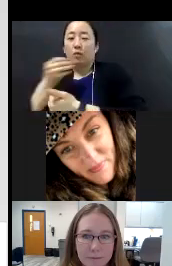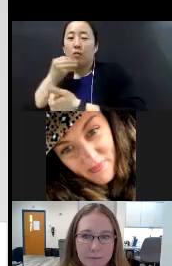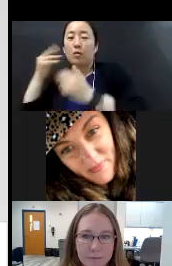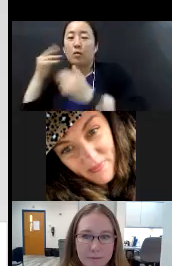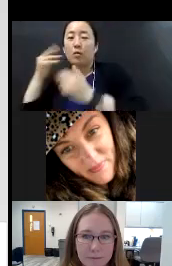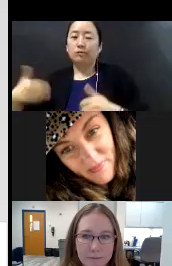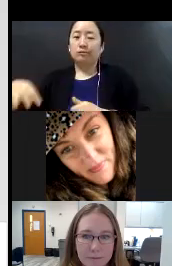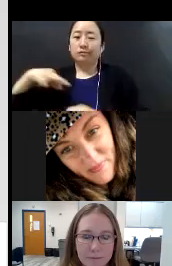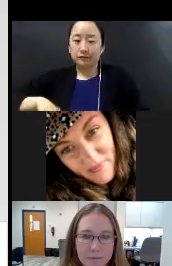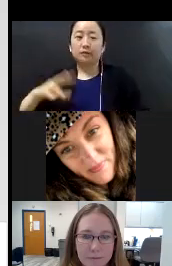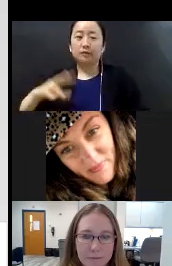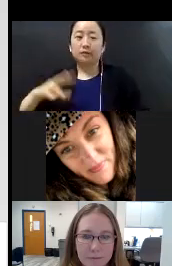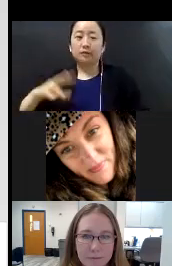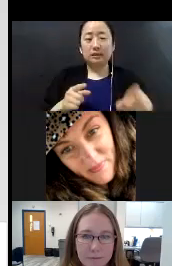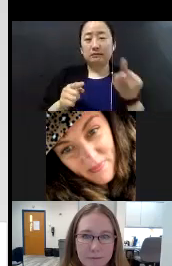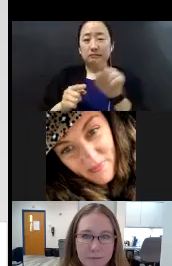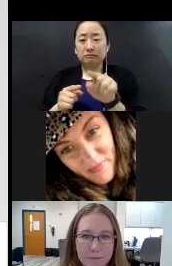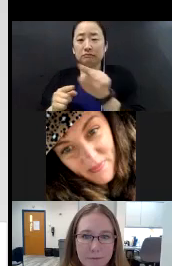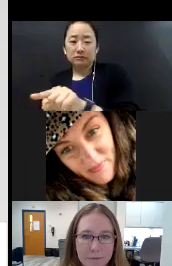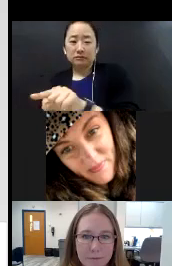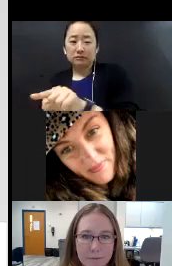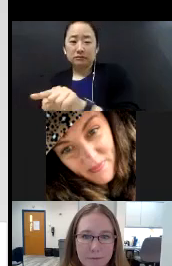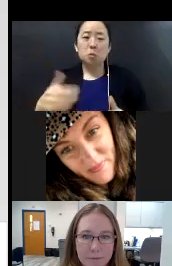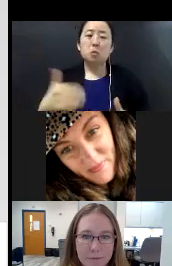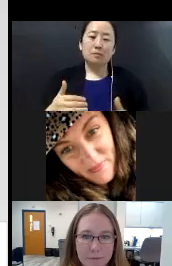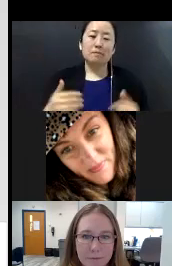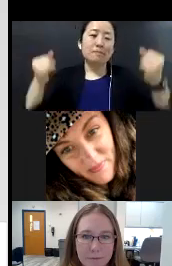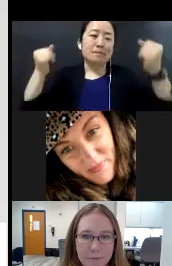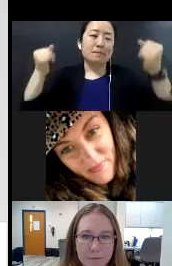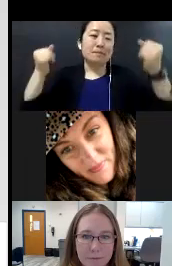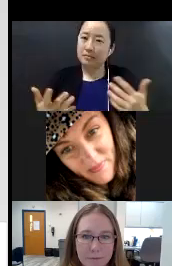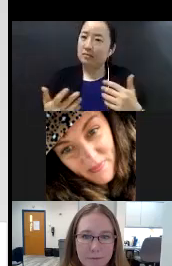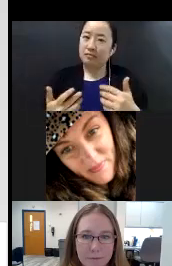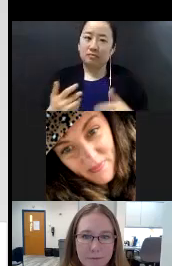YOU CAN SEE THEY ARE AGREE TO STRONGLY AGREE FOR EACH